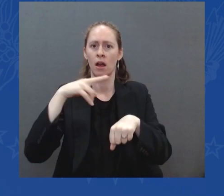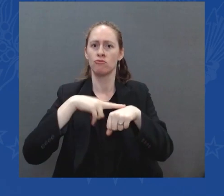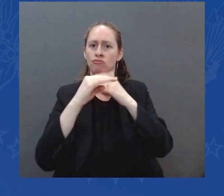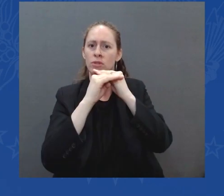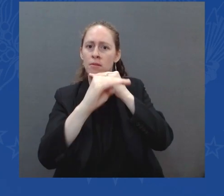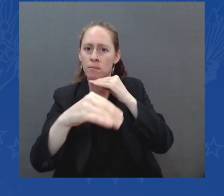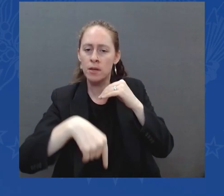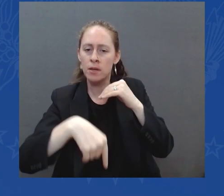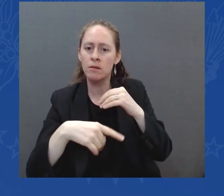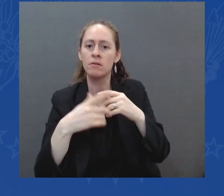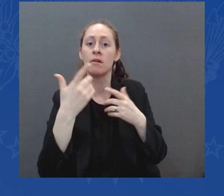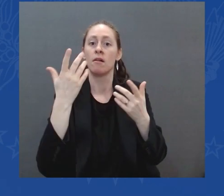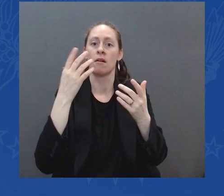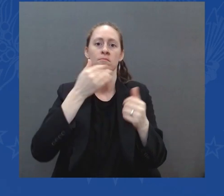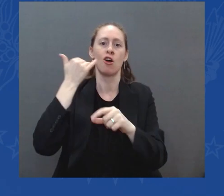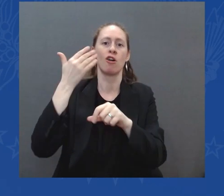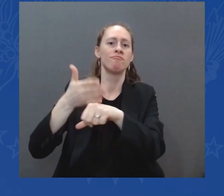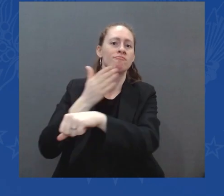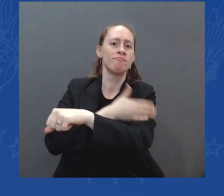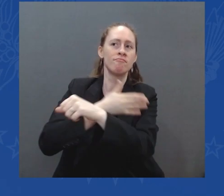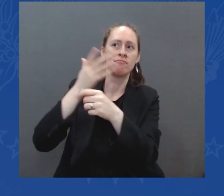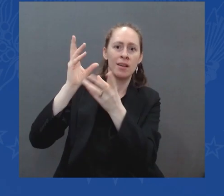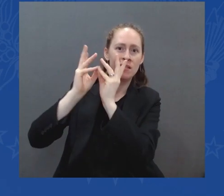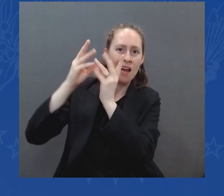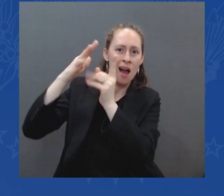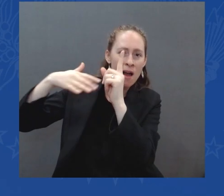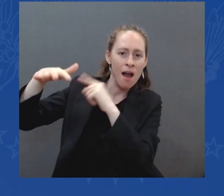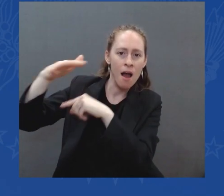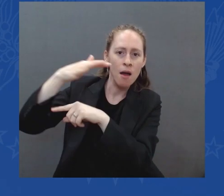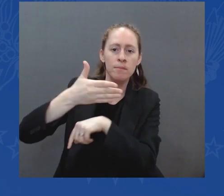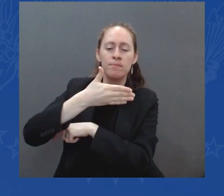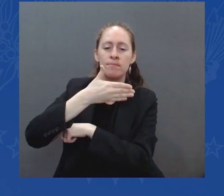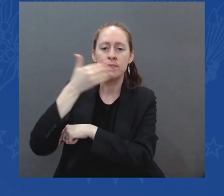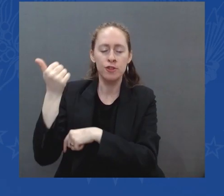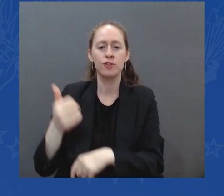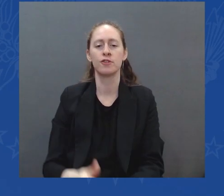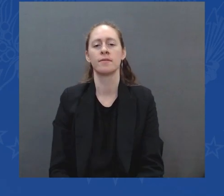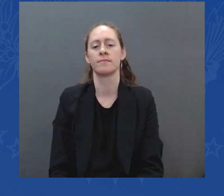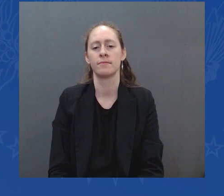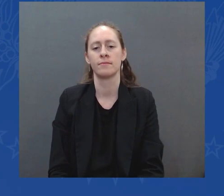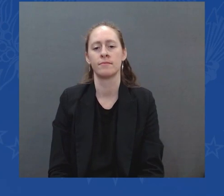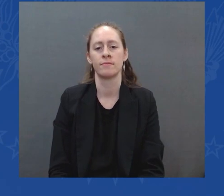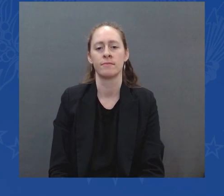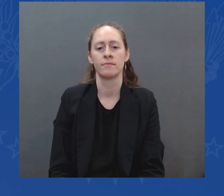millions of good-paying jobs for generations to come. But most important -- the most important thing my plan